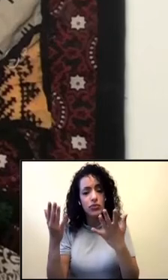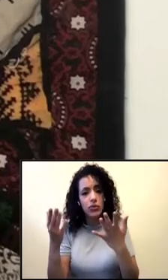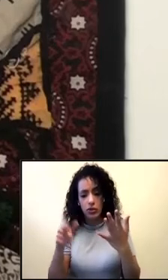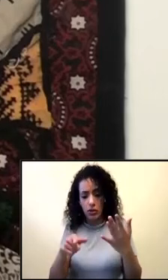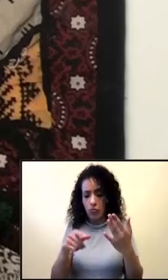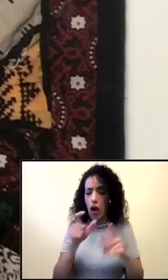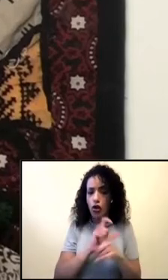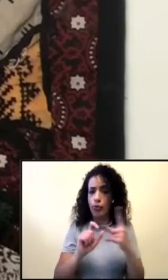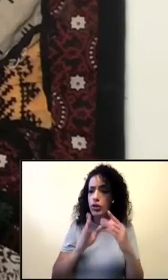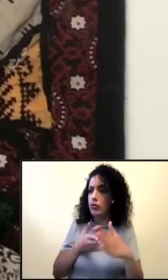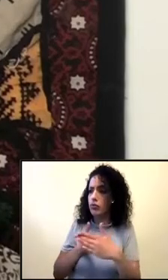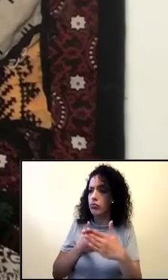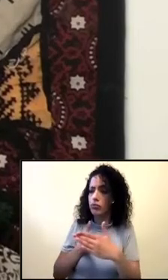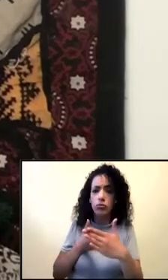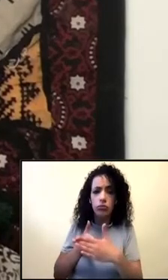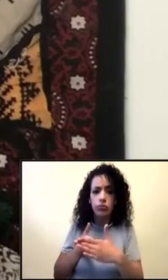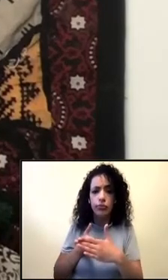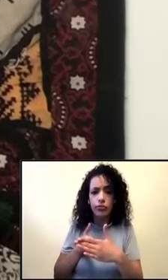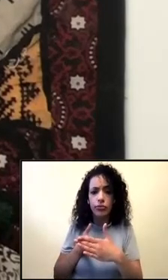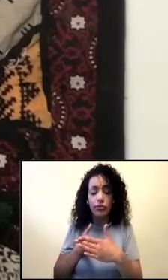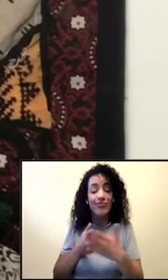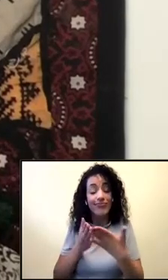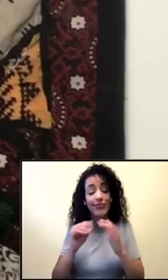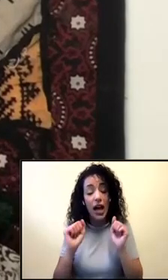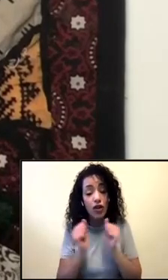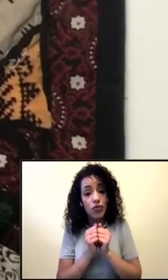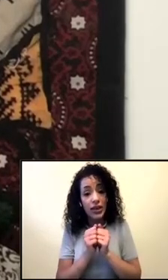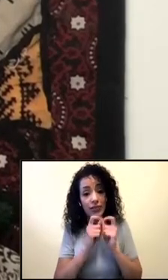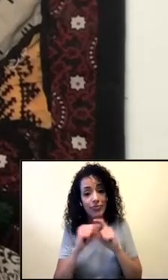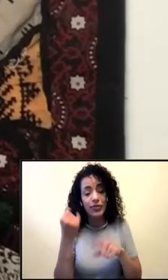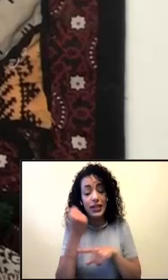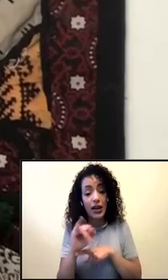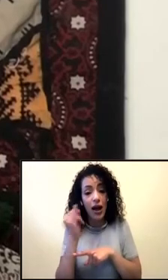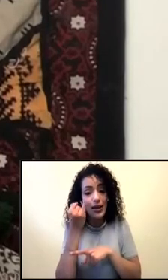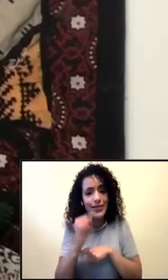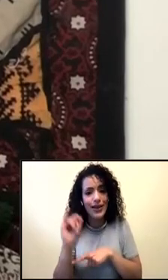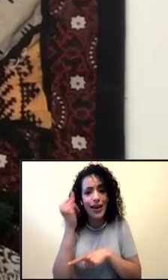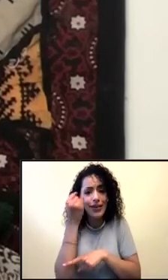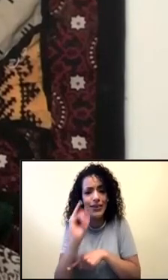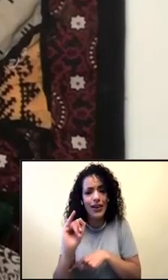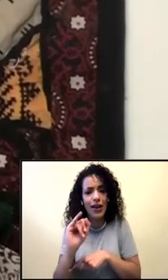Asma's saying. It's completely denied again and again and again, and sometimes, and I say this